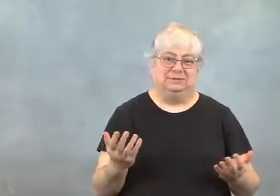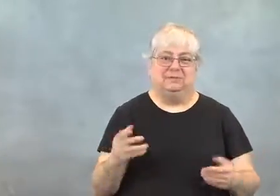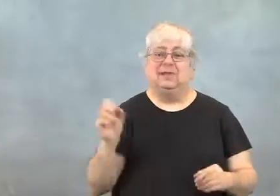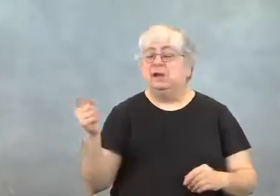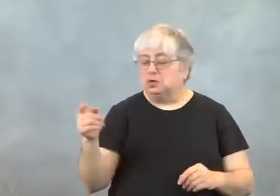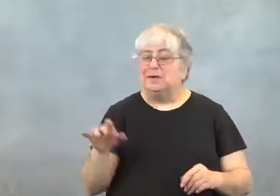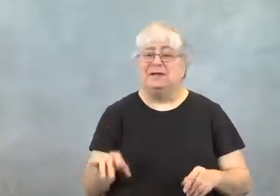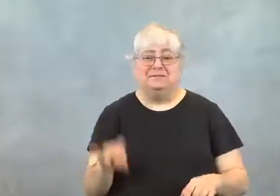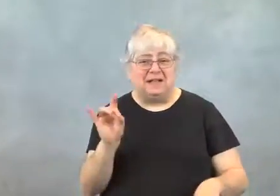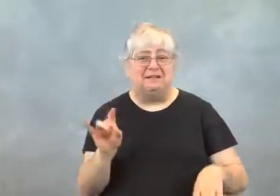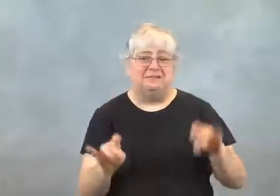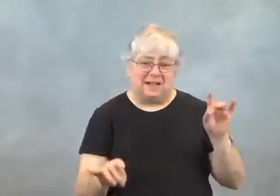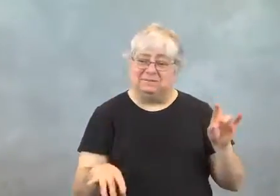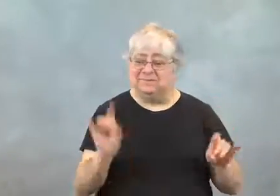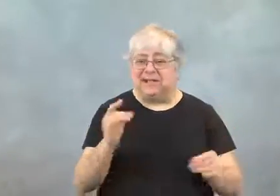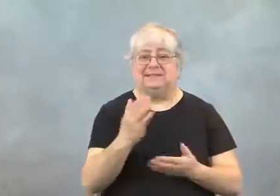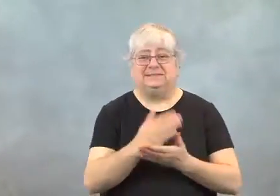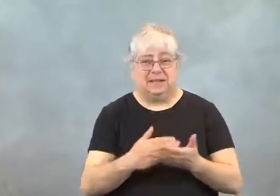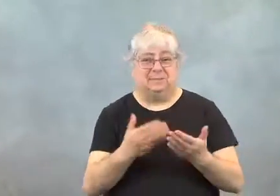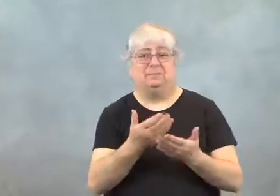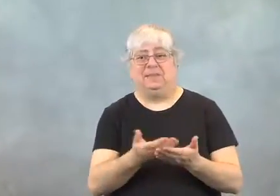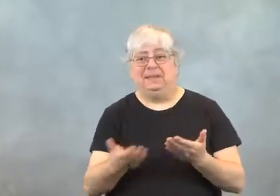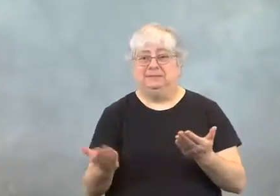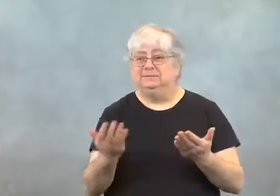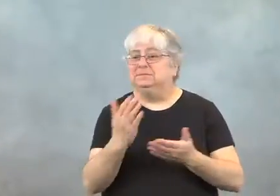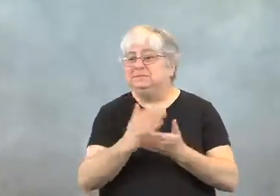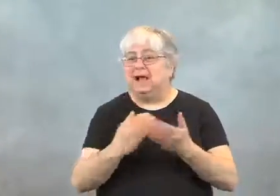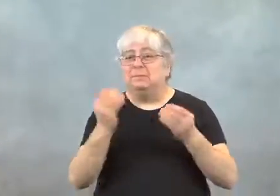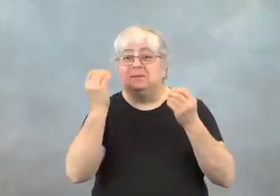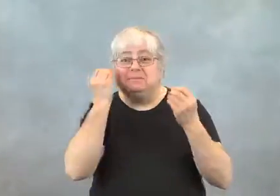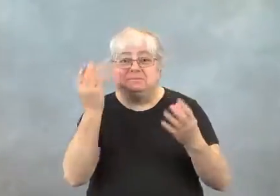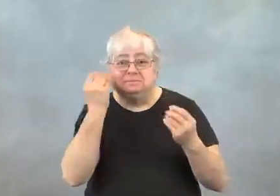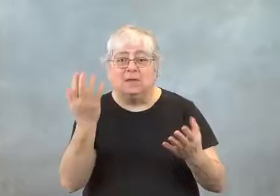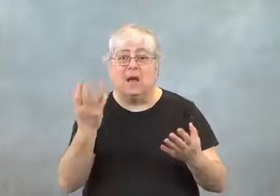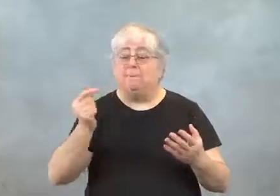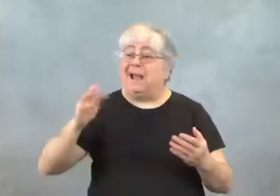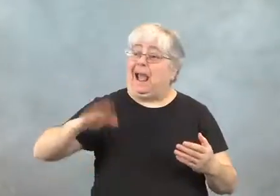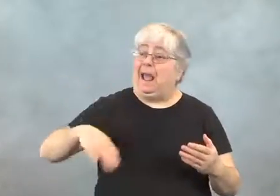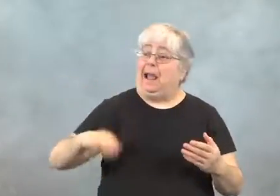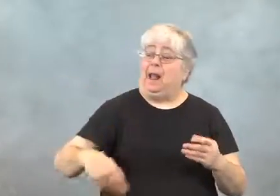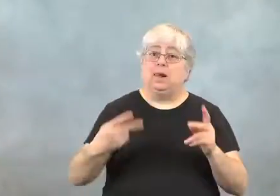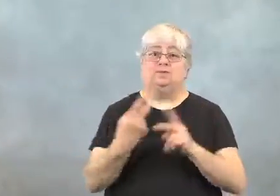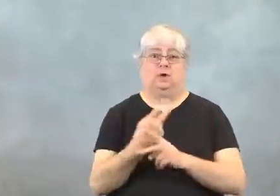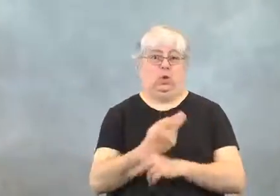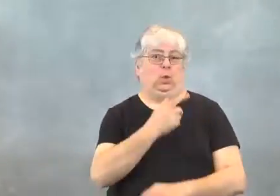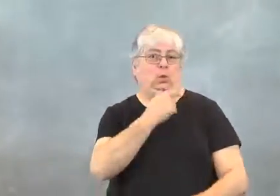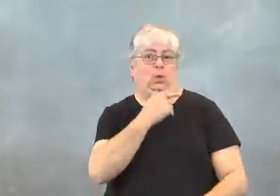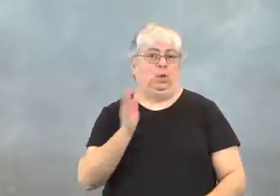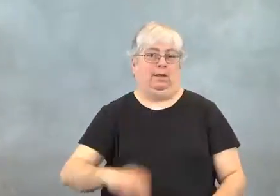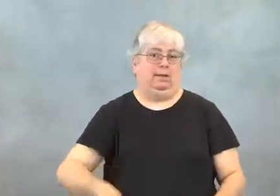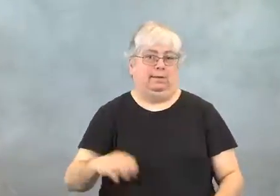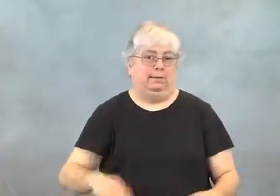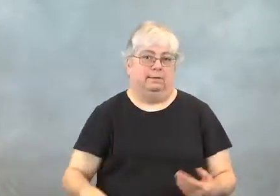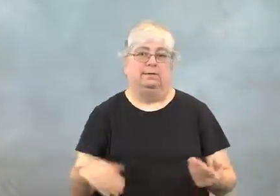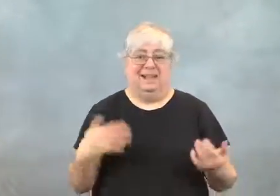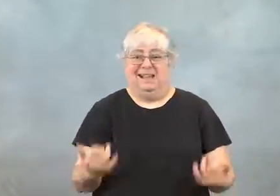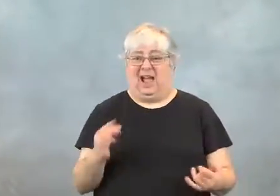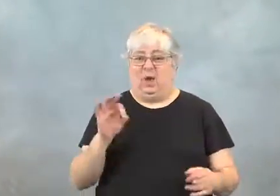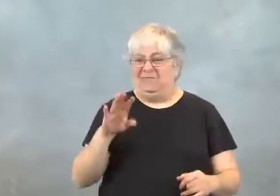Some leads and information have been found, but not a suspect.